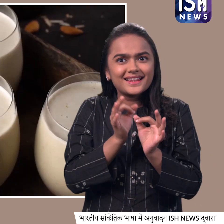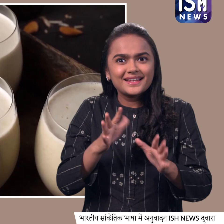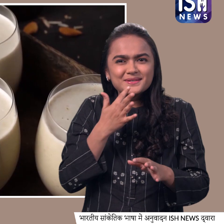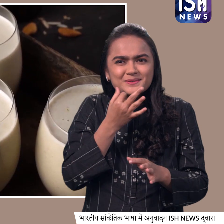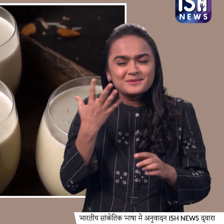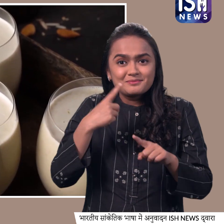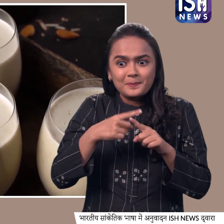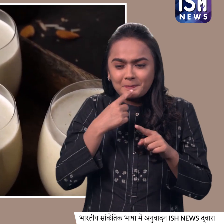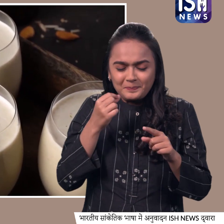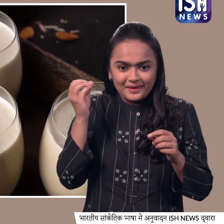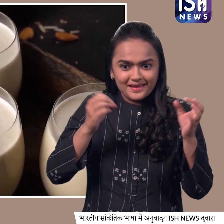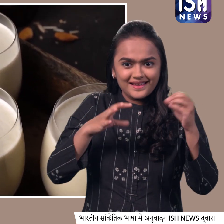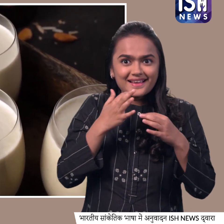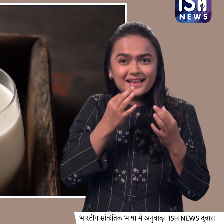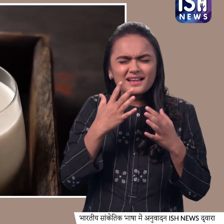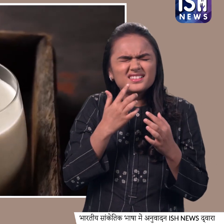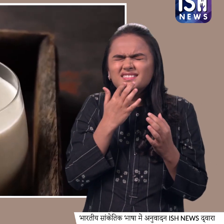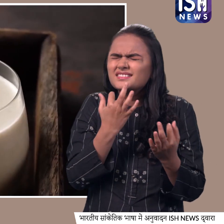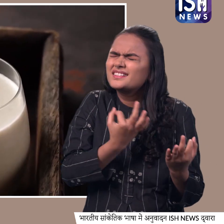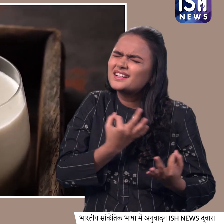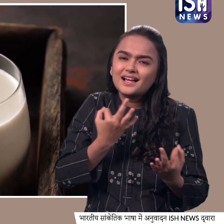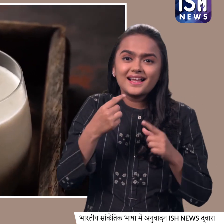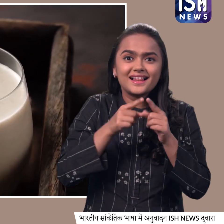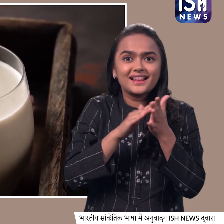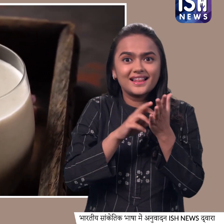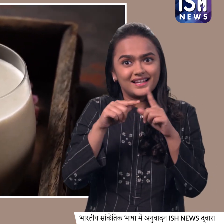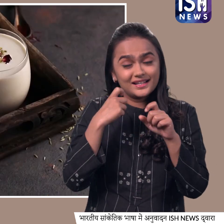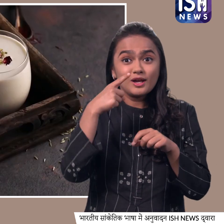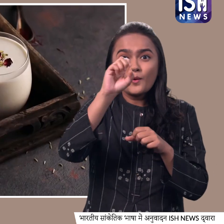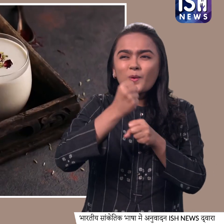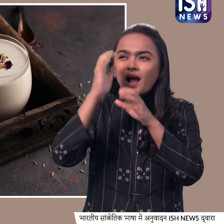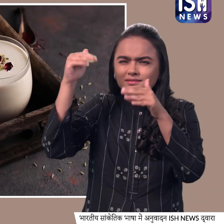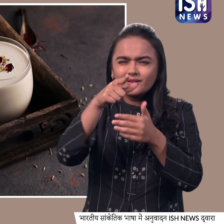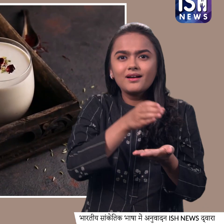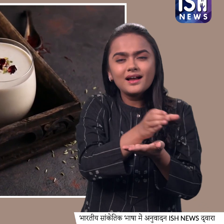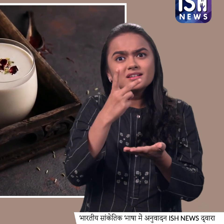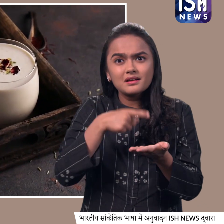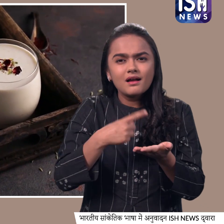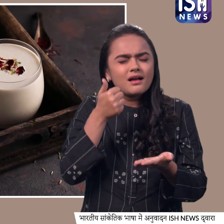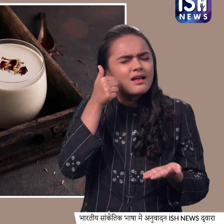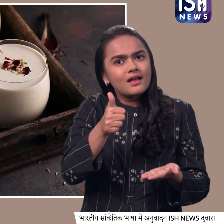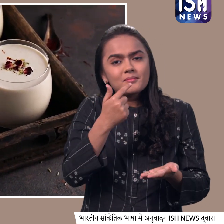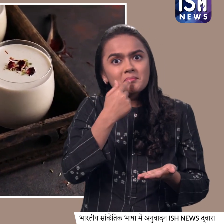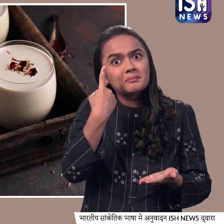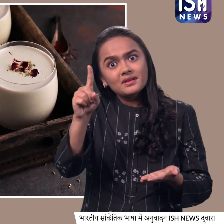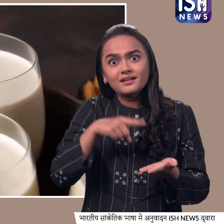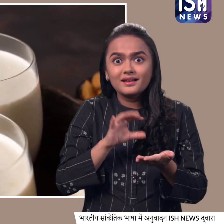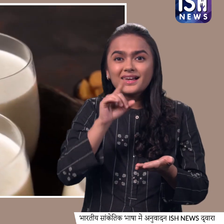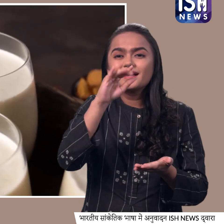Here, sweet and full of flavours Thandai is ready. This is the perfect drink to serve your guests.